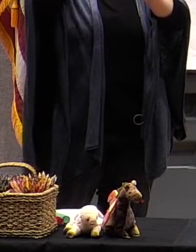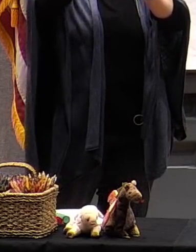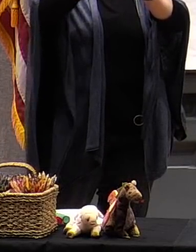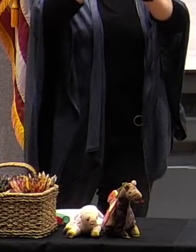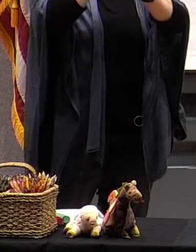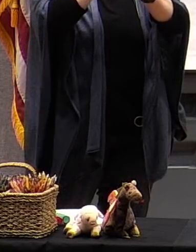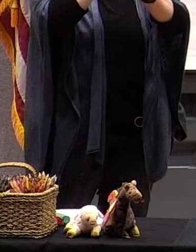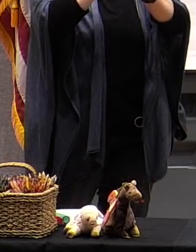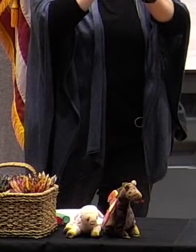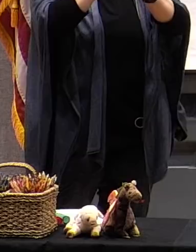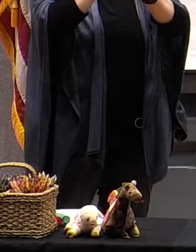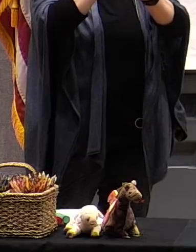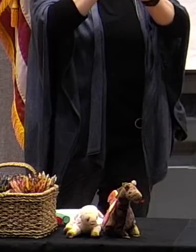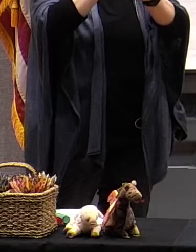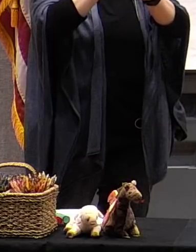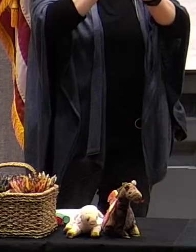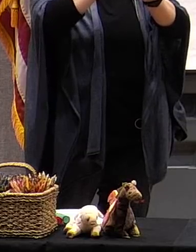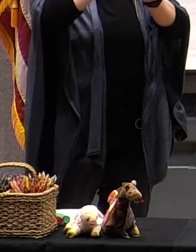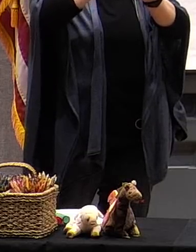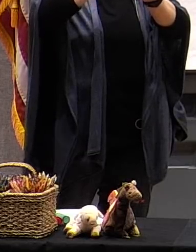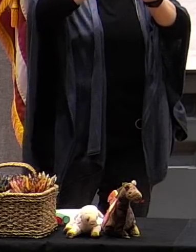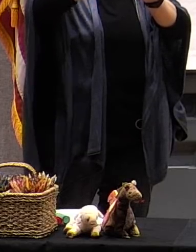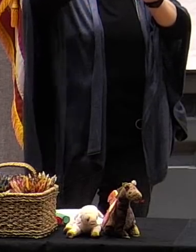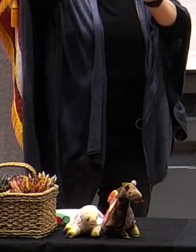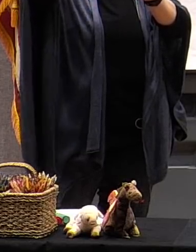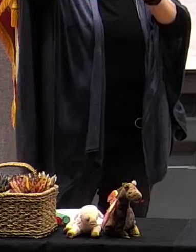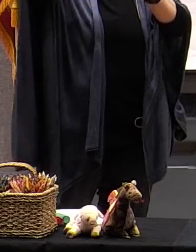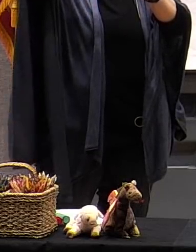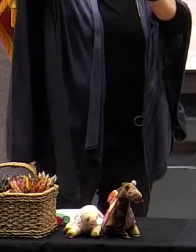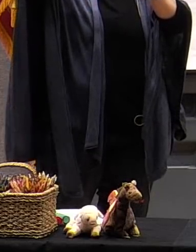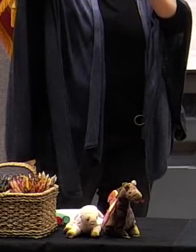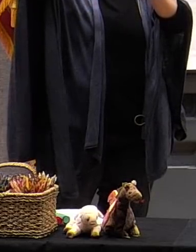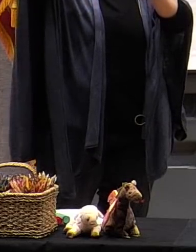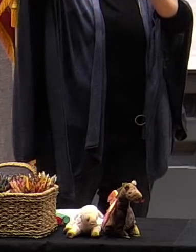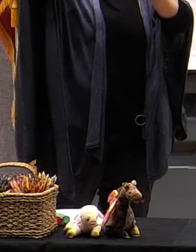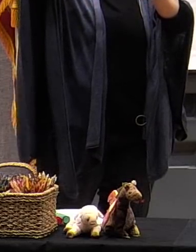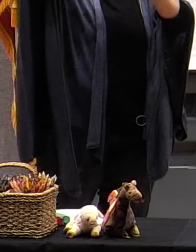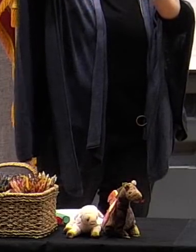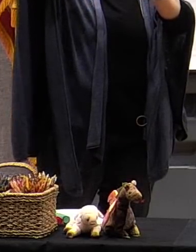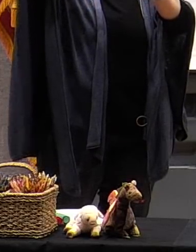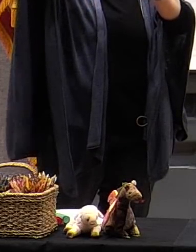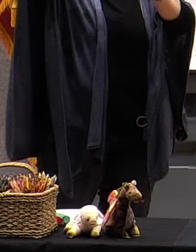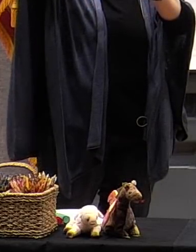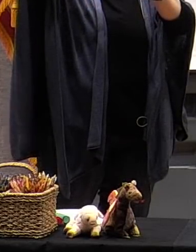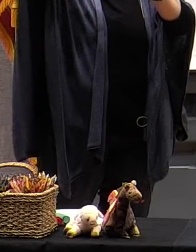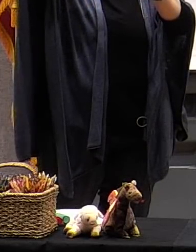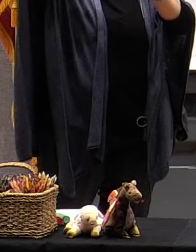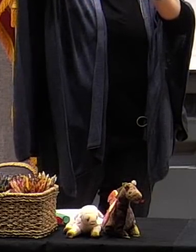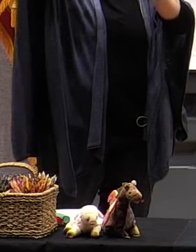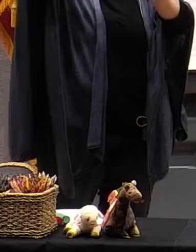and then take a breath out. Take a deep breath in, think of a kind action that somebody has done for you,